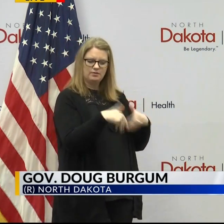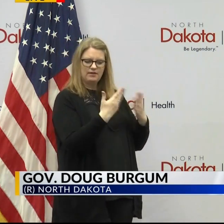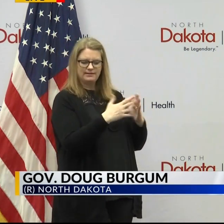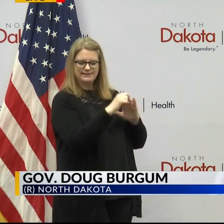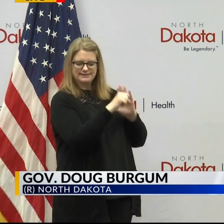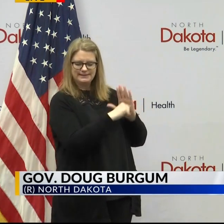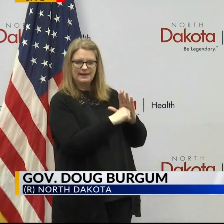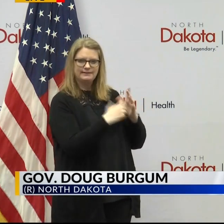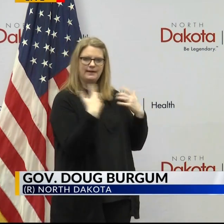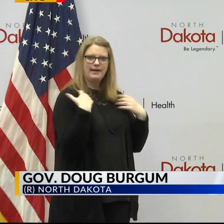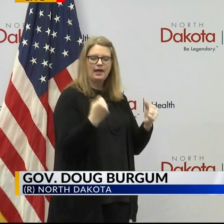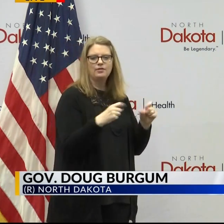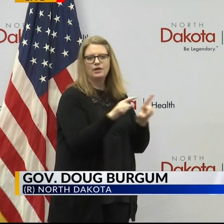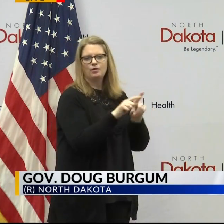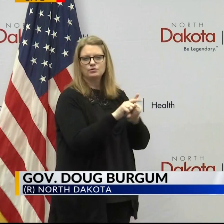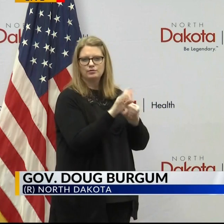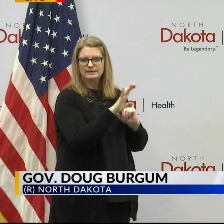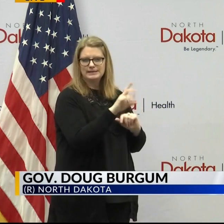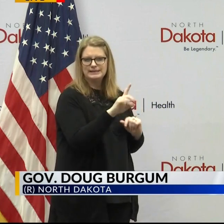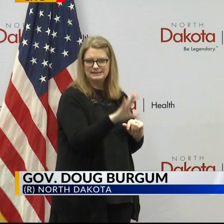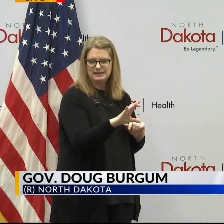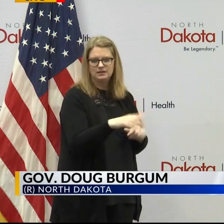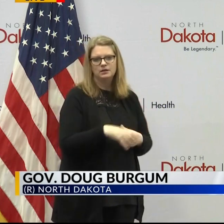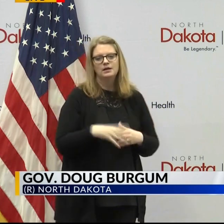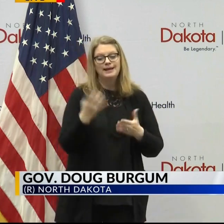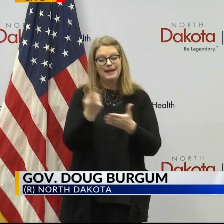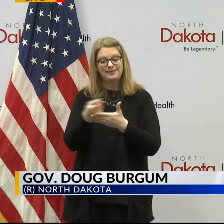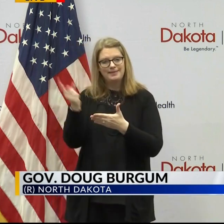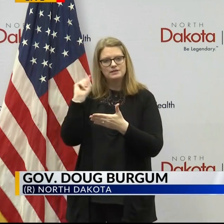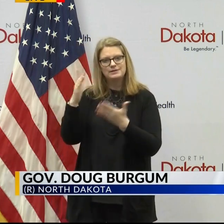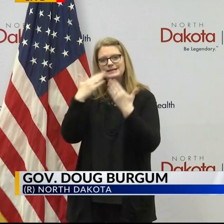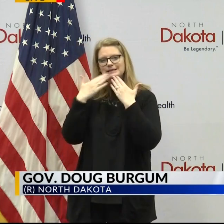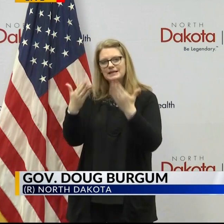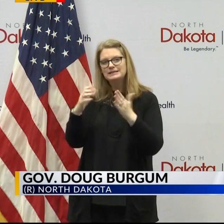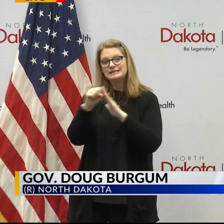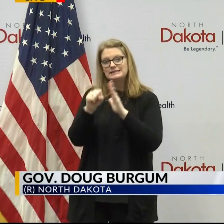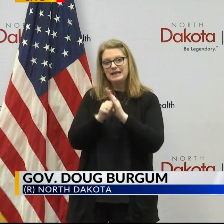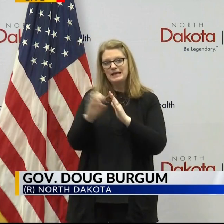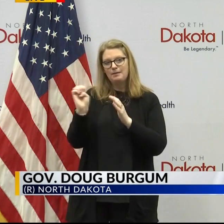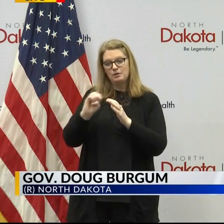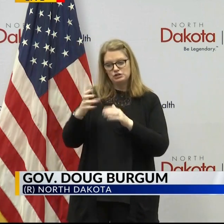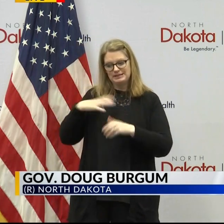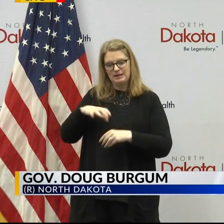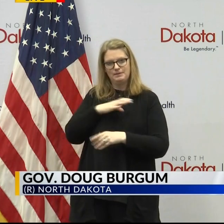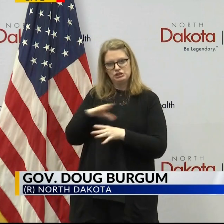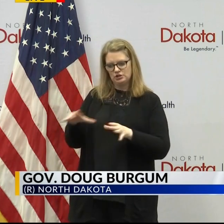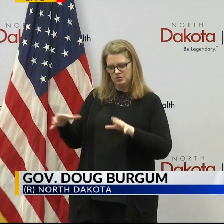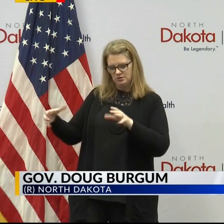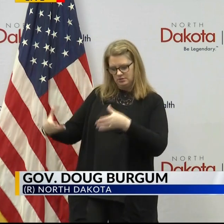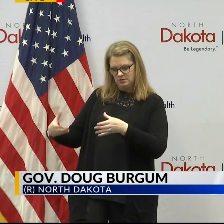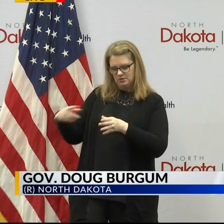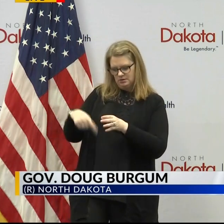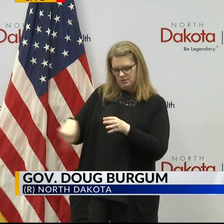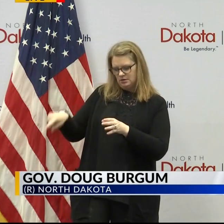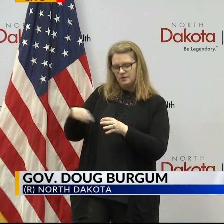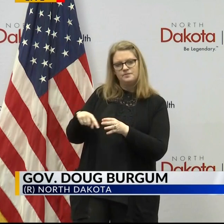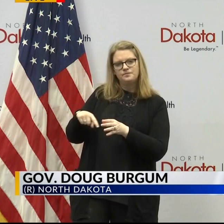MAINTAINING THE SAFETY OF THOSE CHILDREN BUT THEY HAVE TO CONFORM WITH MITIGATION MEASURES